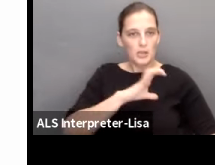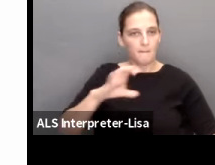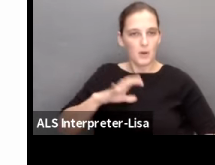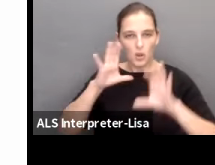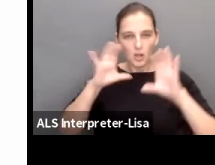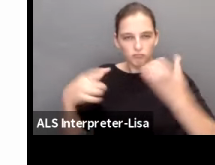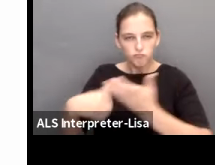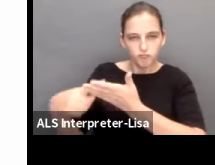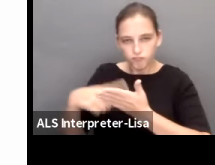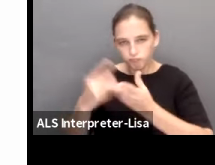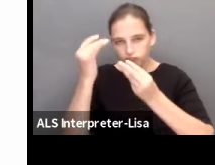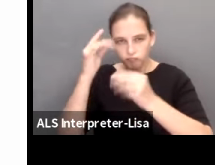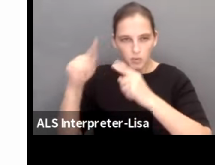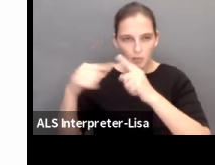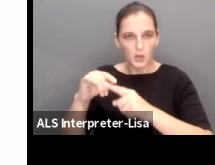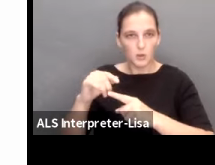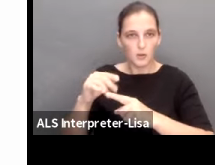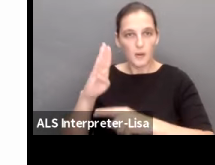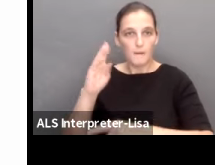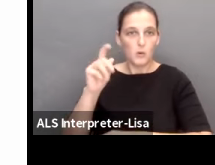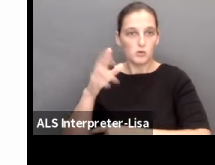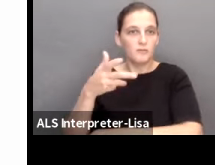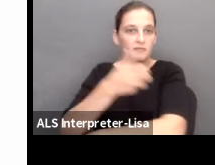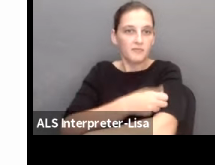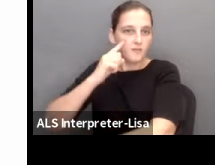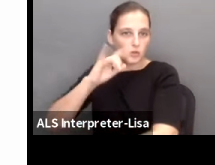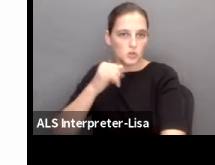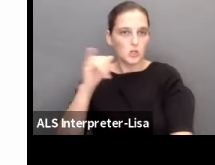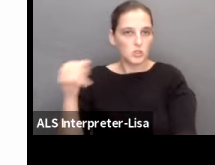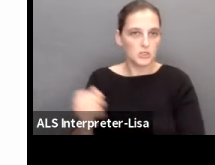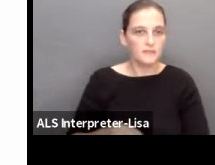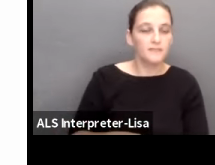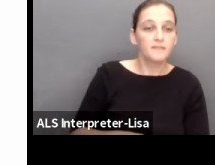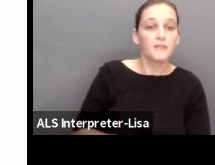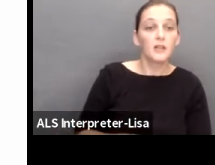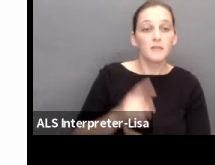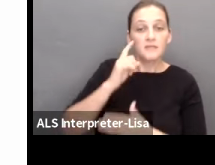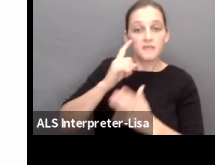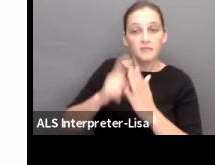shot for Johnson and Johnson. I will say that they found that Johnson and Johnson vaccine has